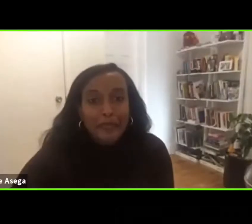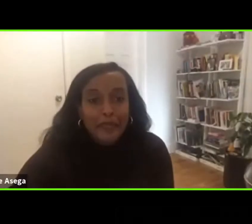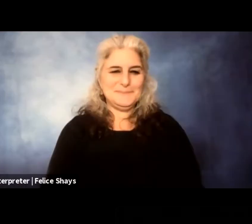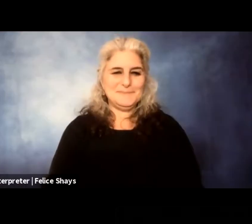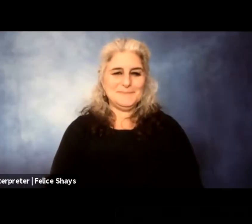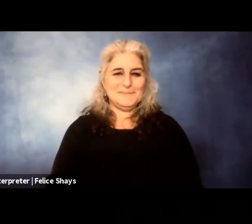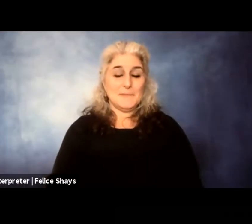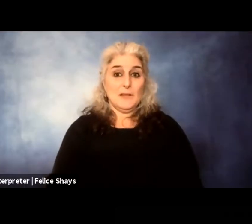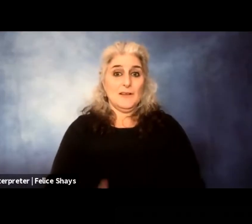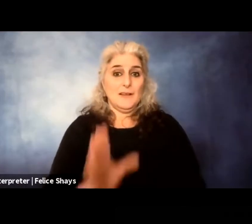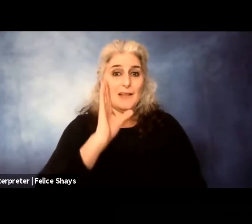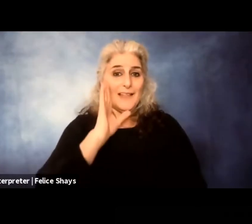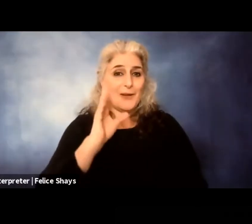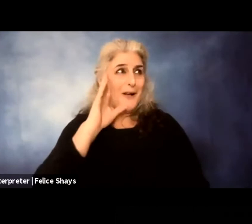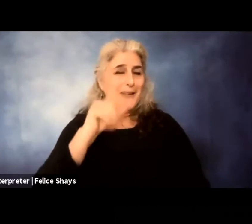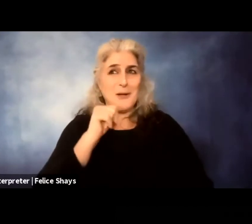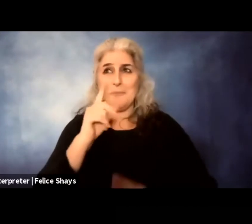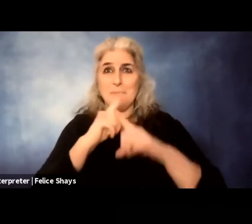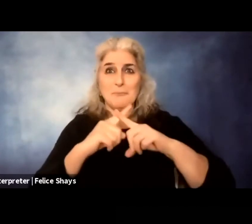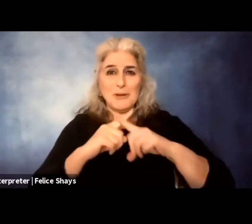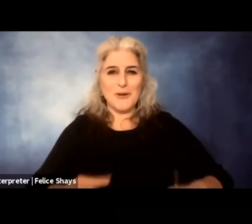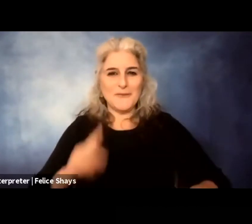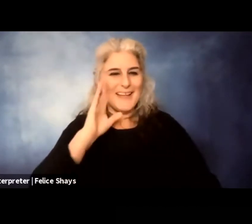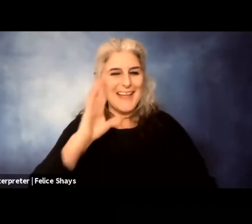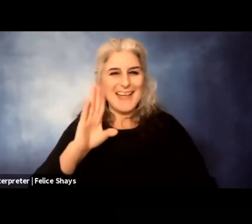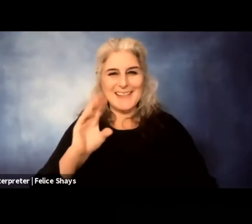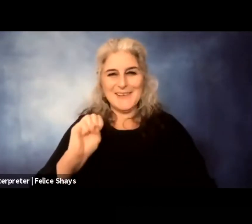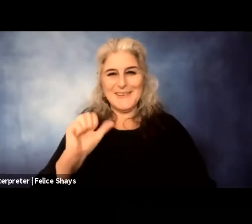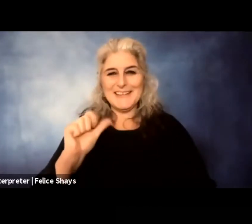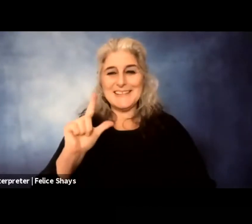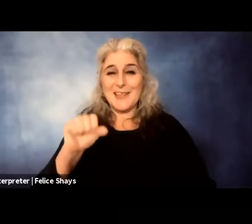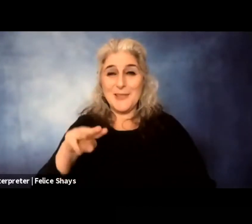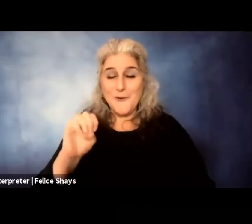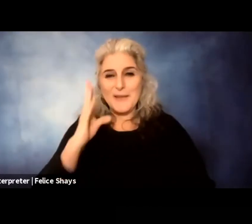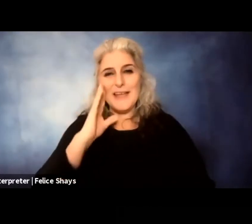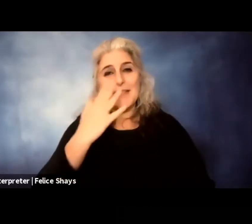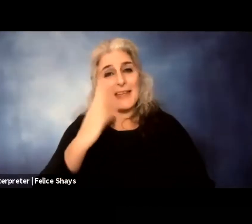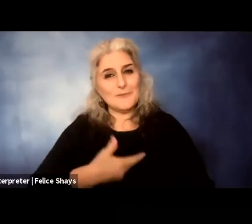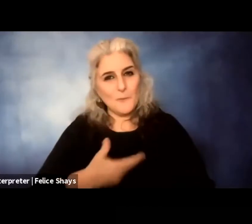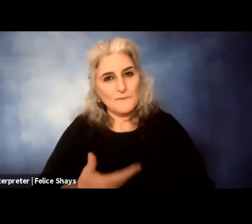Hopefully I’m not muted. Hi Salome, thank you for inviting me and thank you for